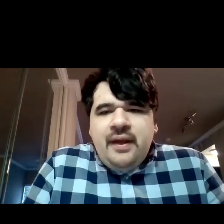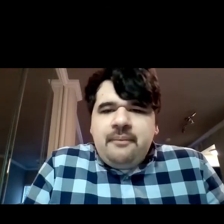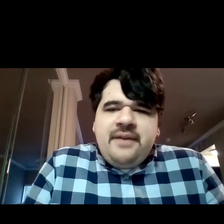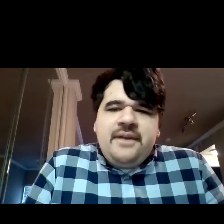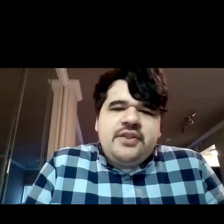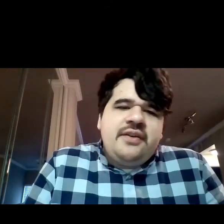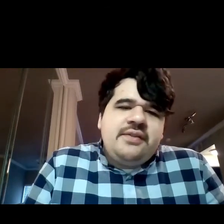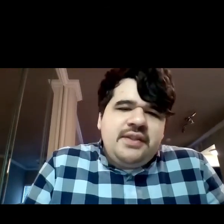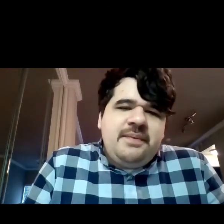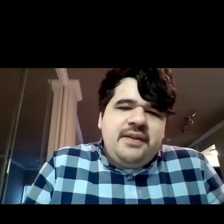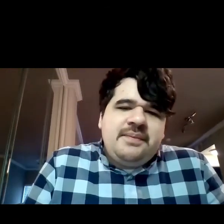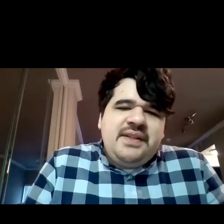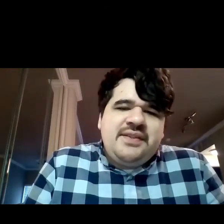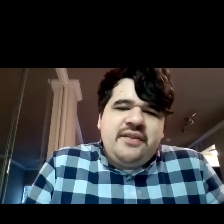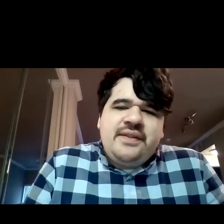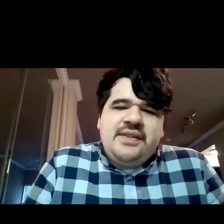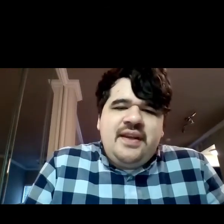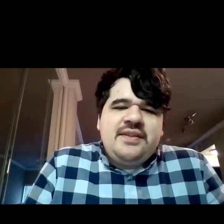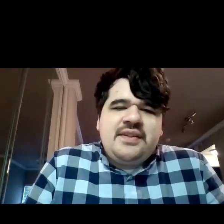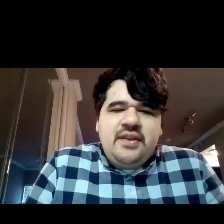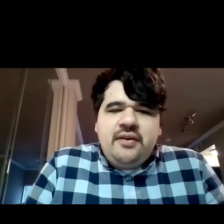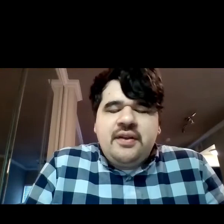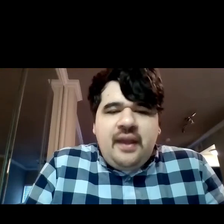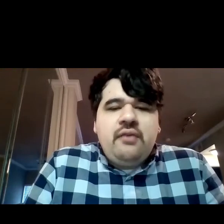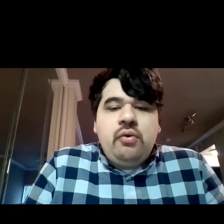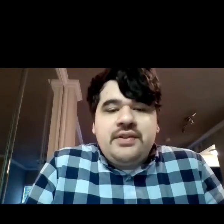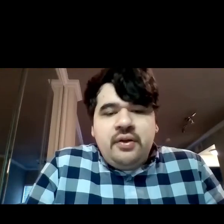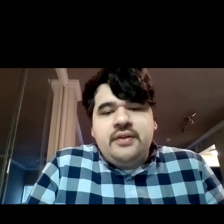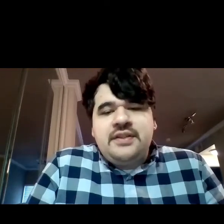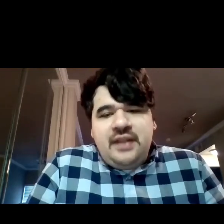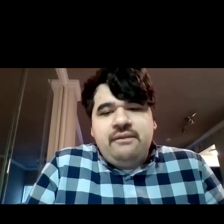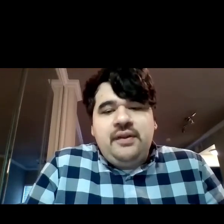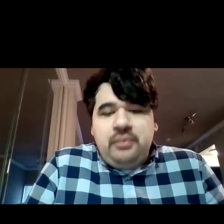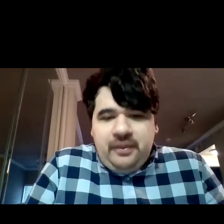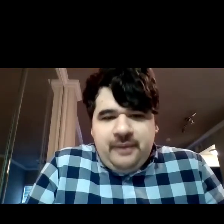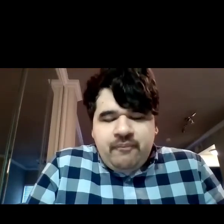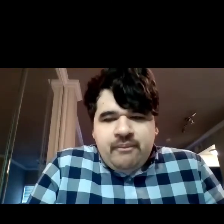We help beneficiaries with disabilities obtain the services they need to secure, gain or return to gainful employment.